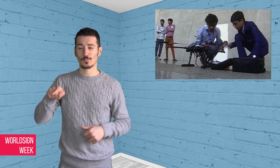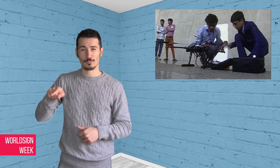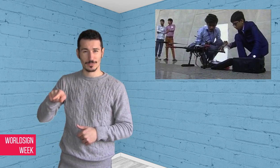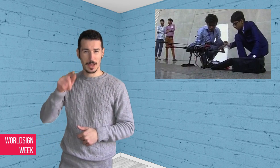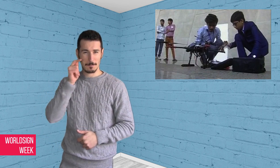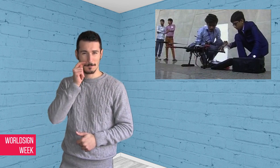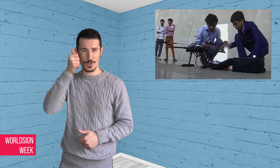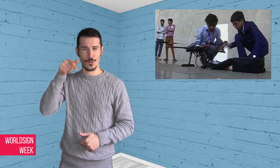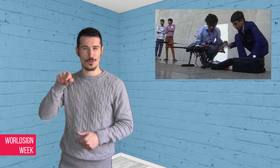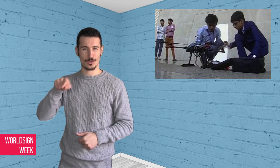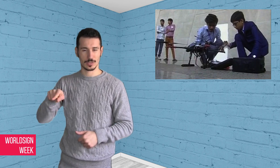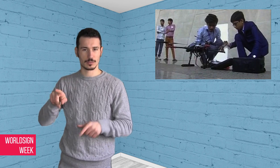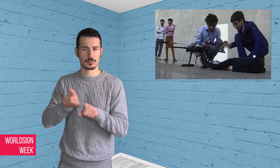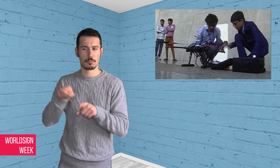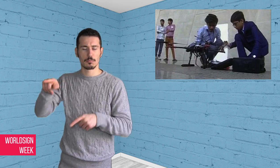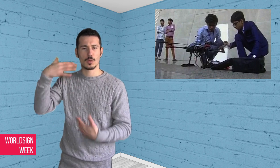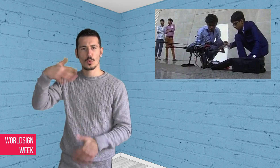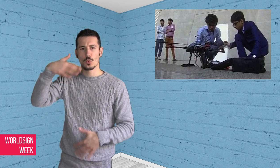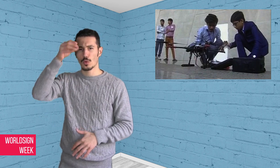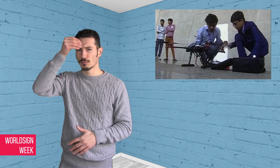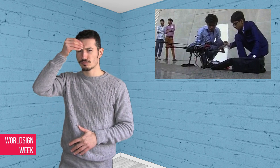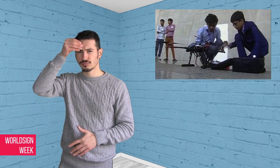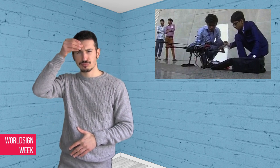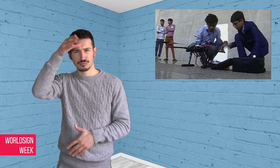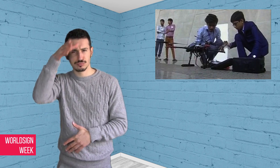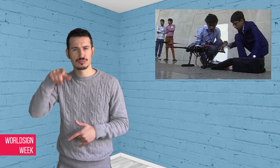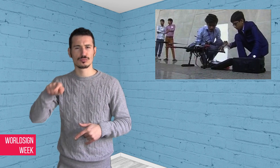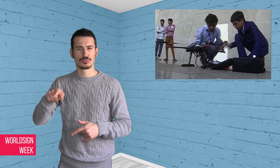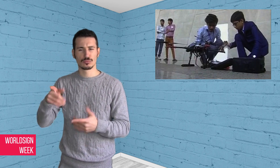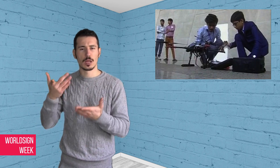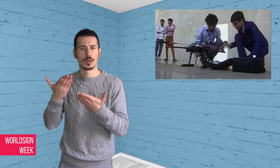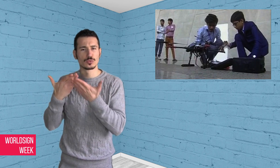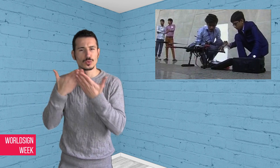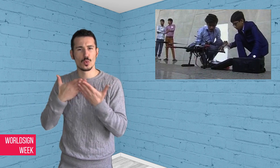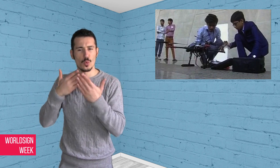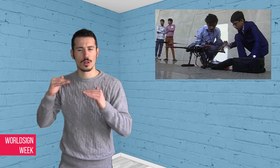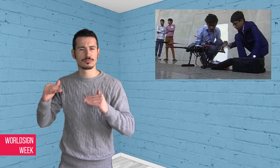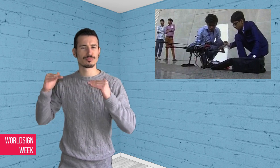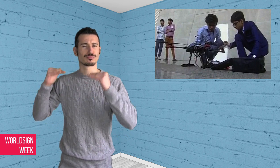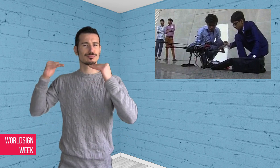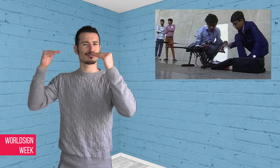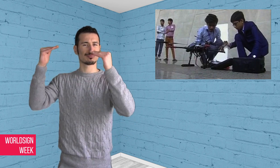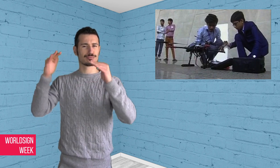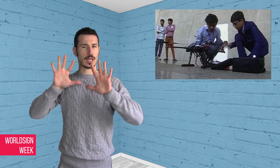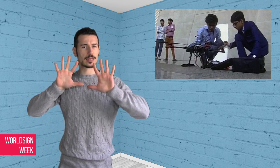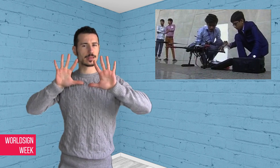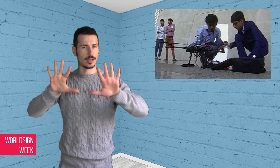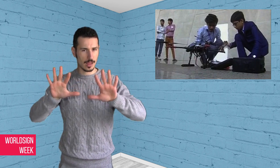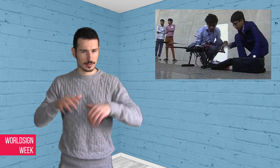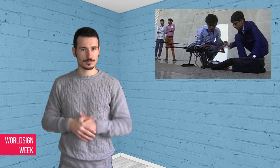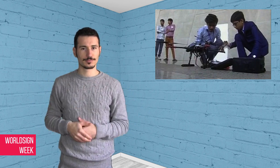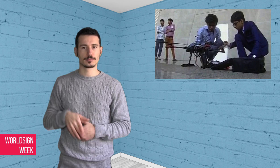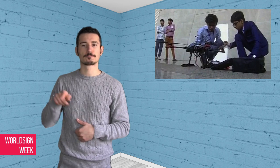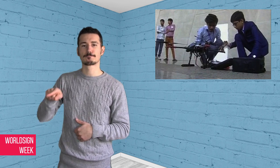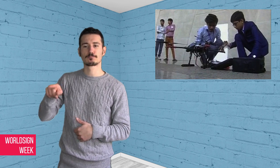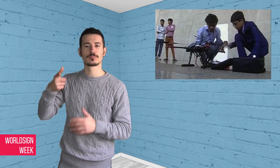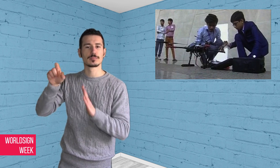He says the inspiration struck him last year while he was watching television and